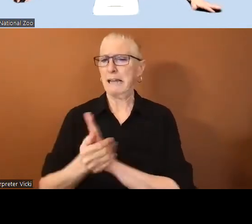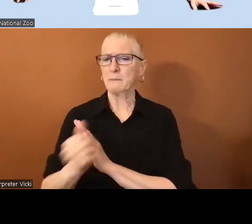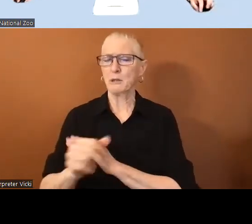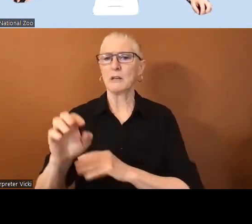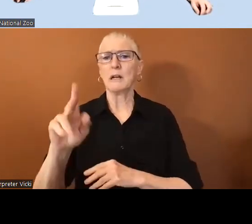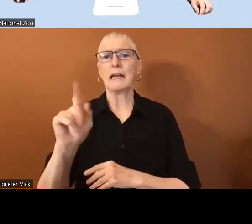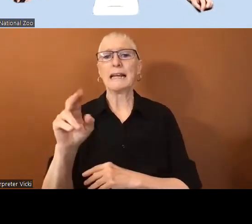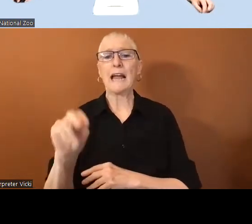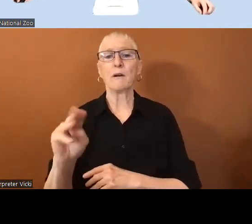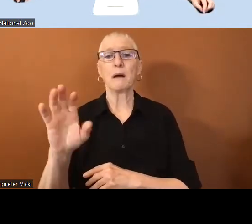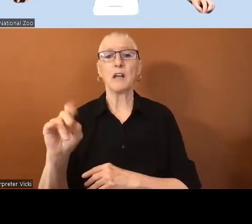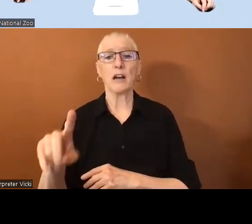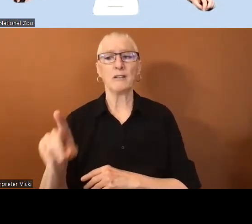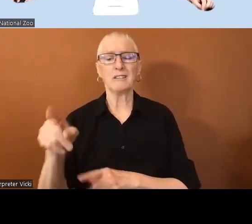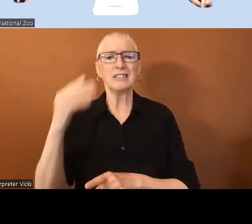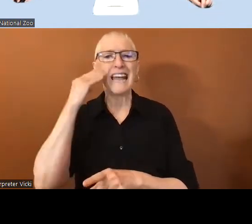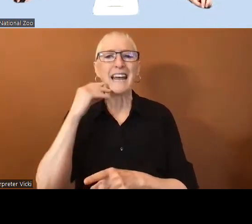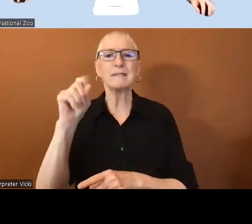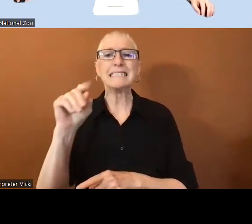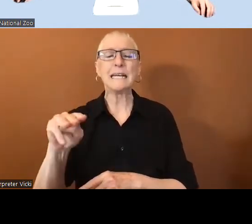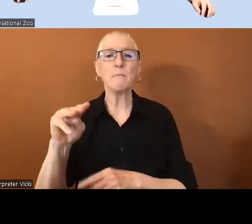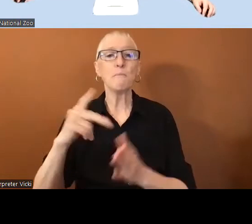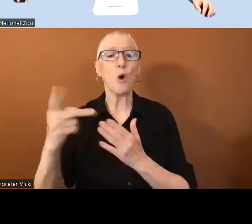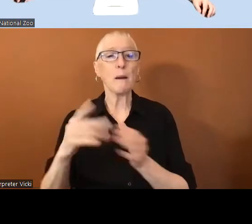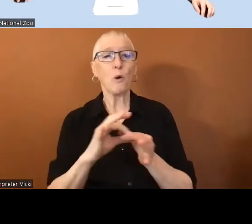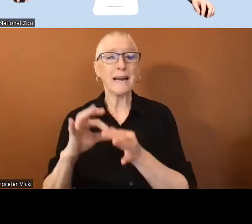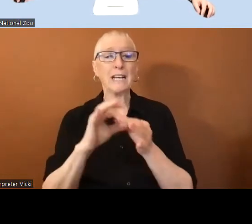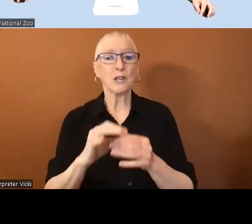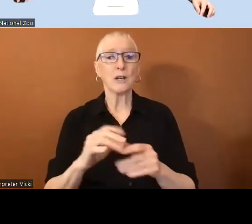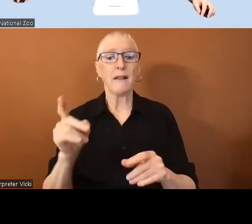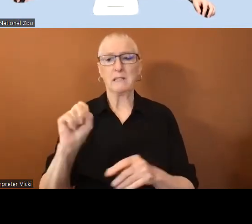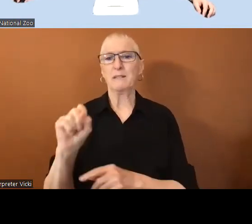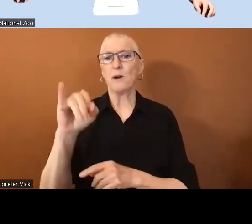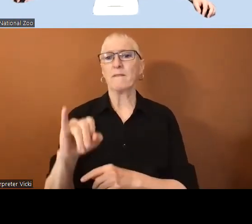who is the head of STEM program coordination at the Smithsonian Environmental Research Center.